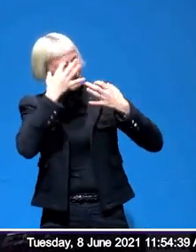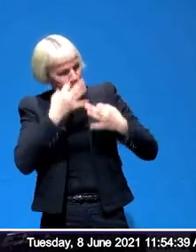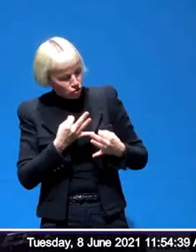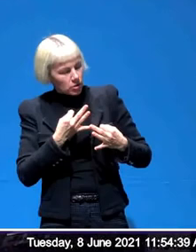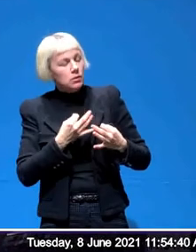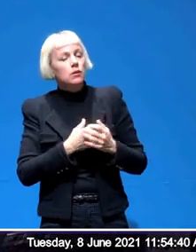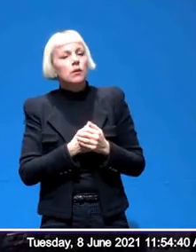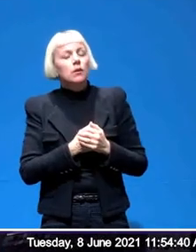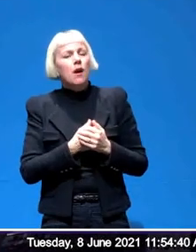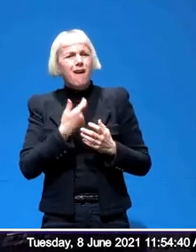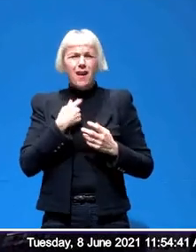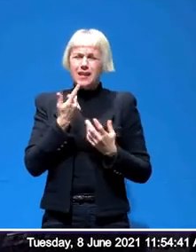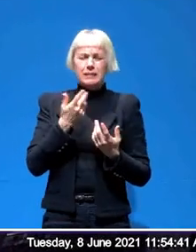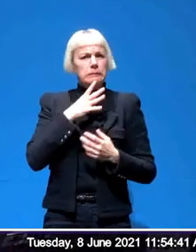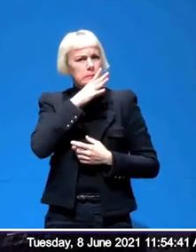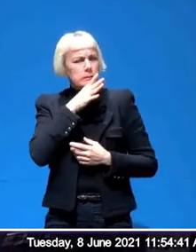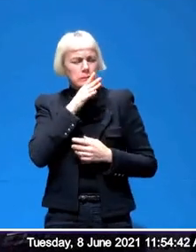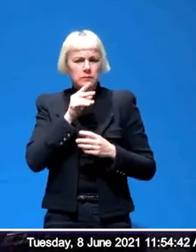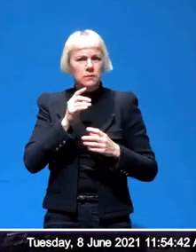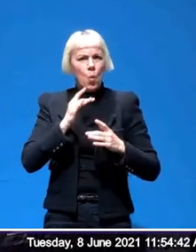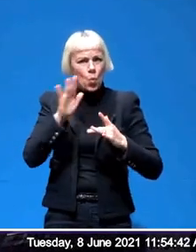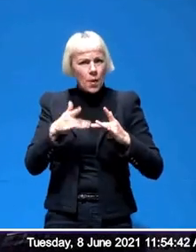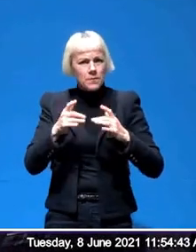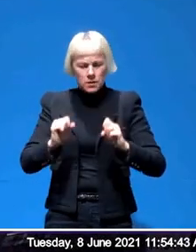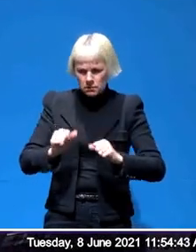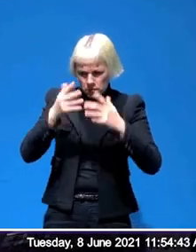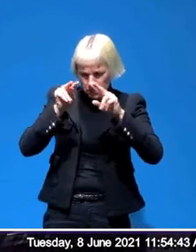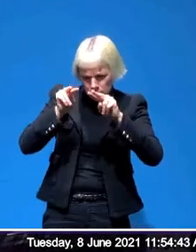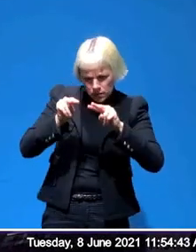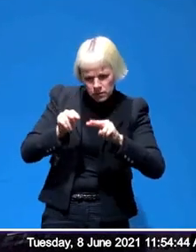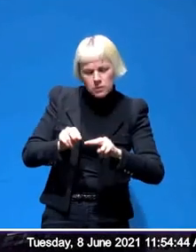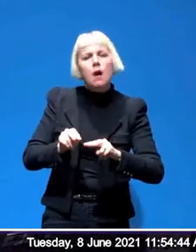I searched the NDIS website and discovered a letter can be sent to the